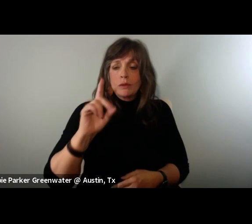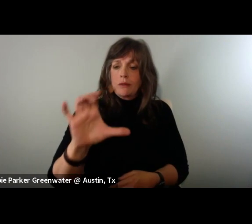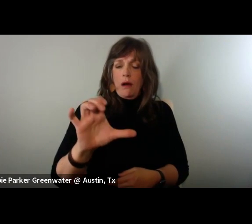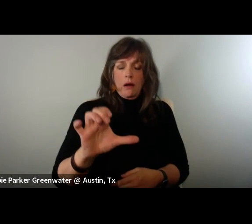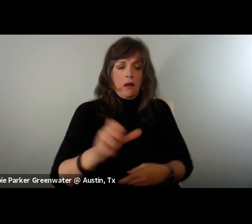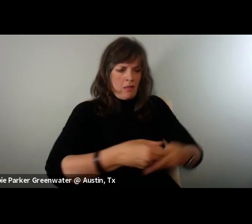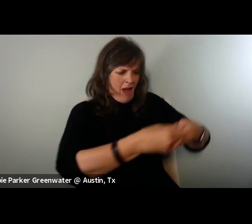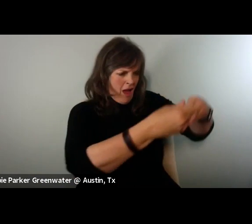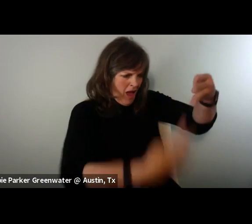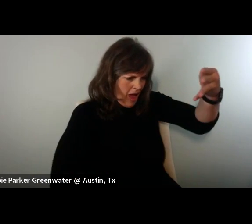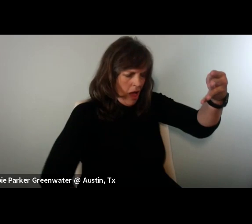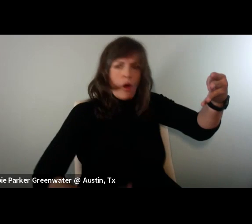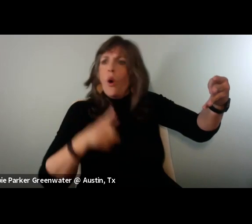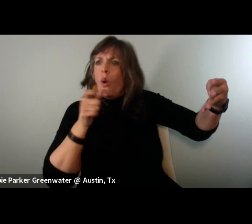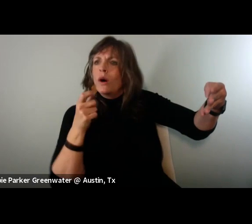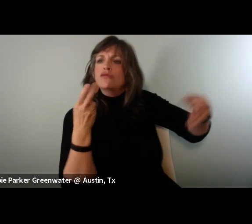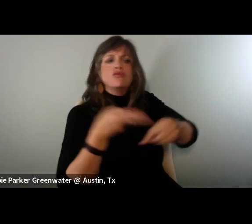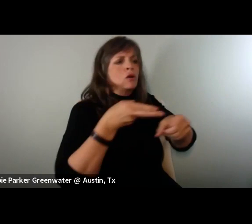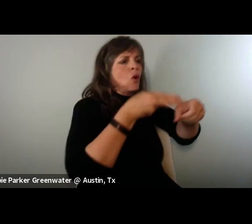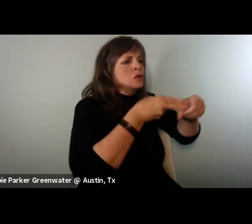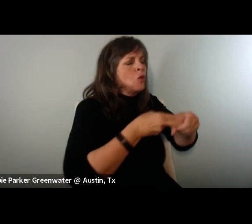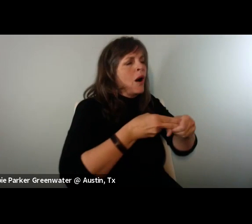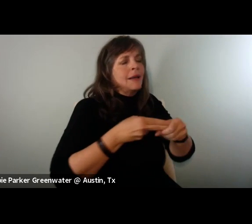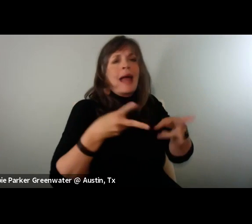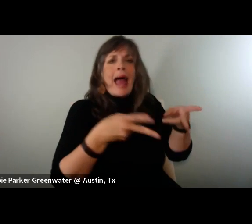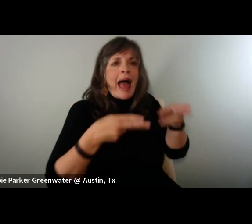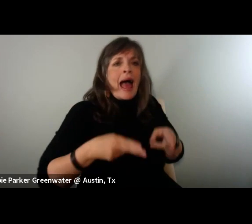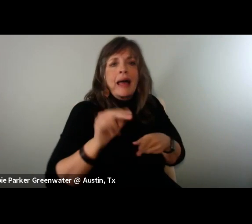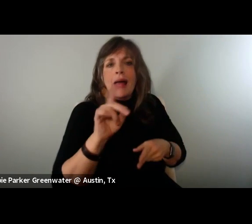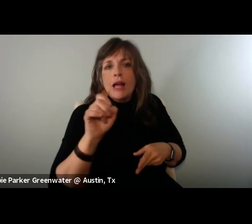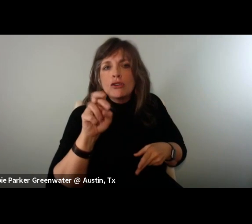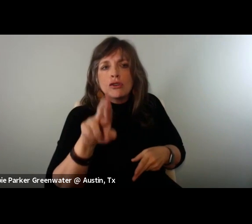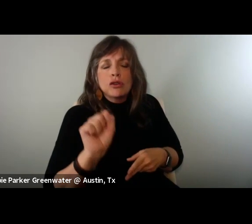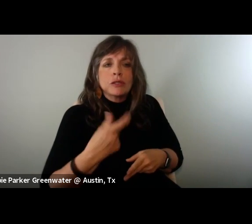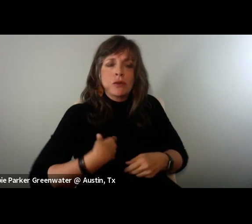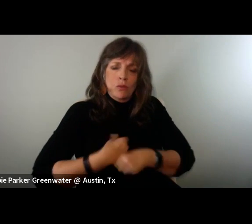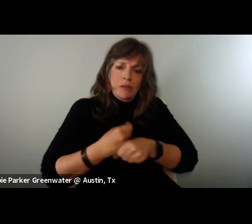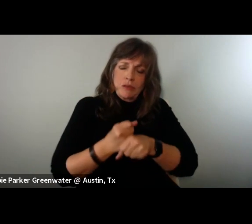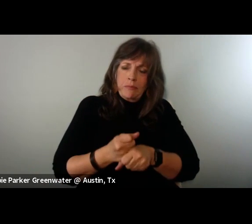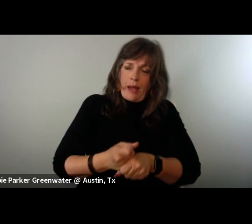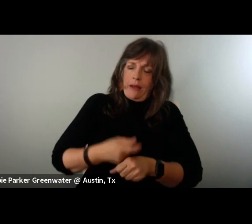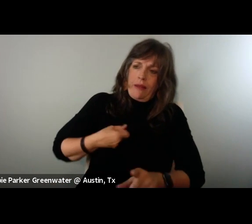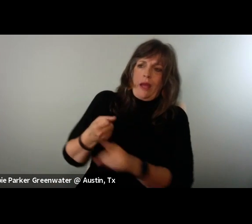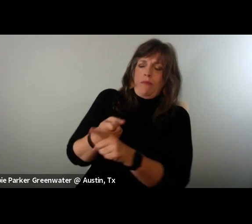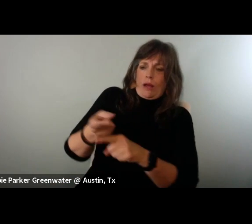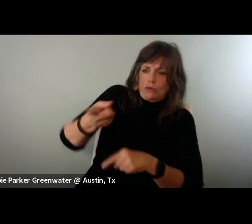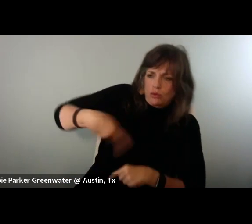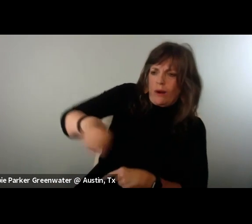with editors, making the depth of this crisis and its impact on freelancers incredibly clear. It was transitioned to a website,